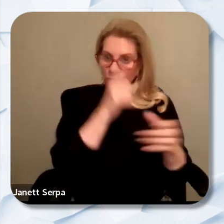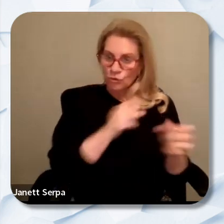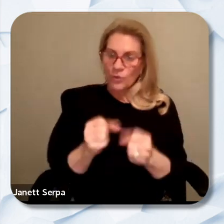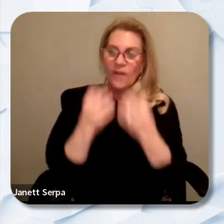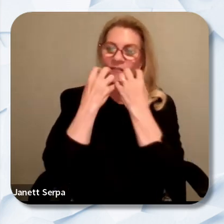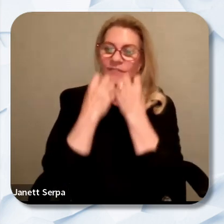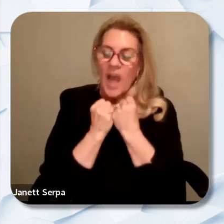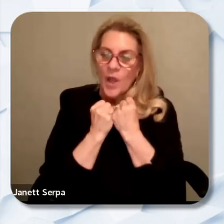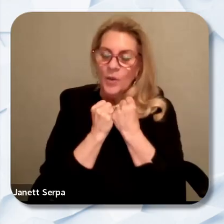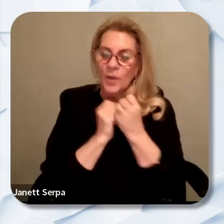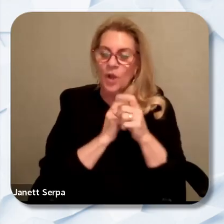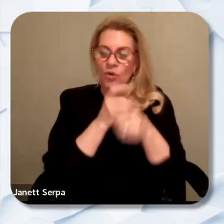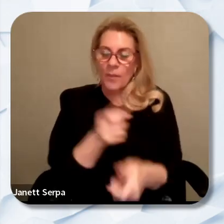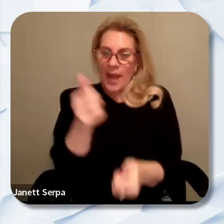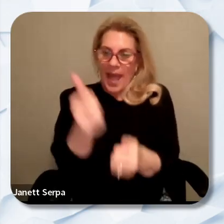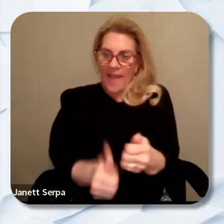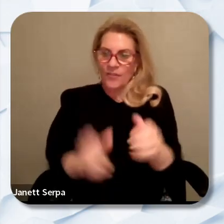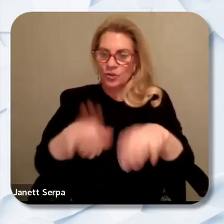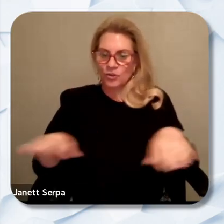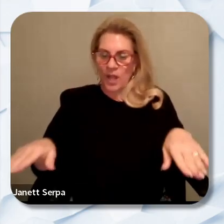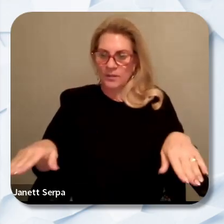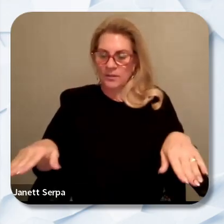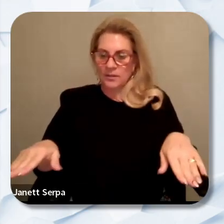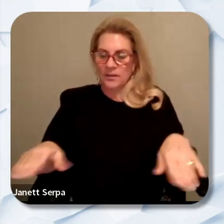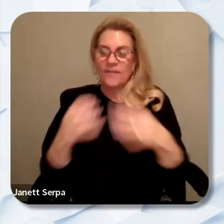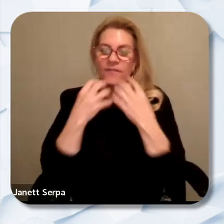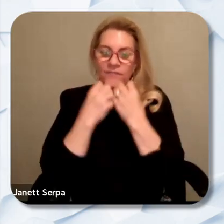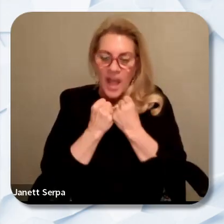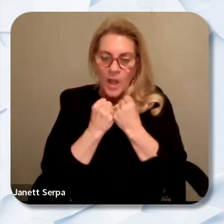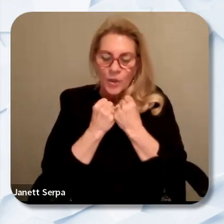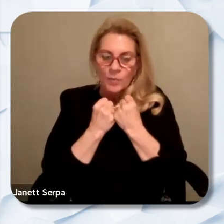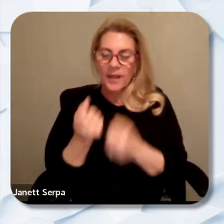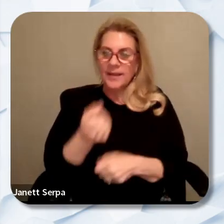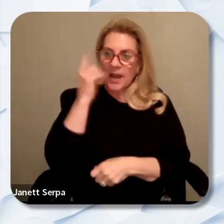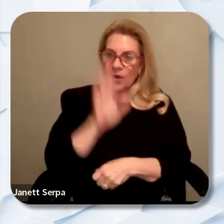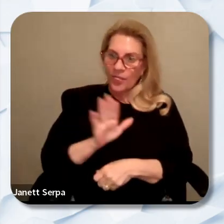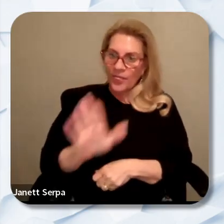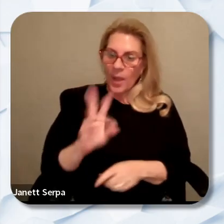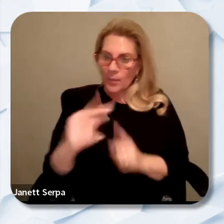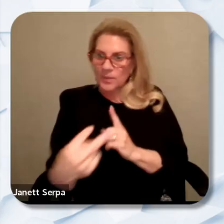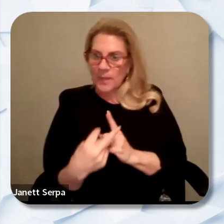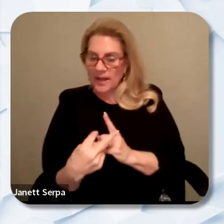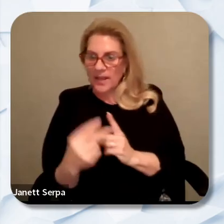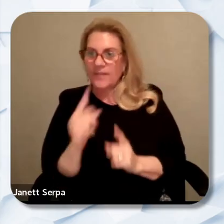the contributions of every child. Valuing and regarding their perspective is valuing their